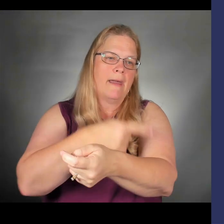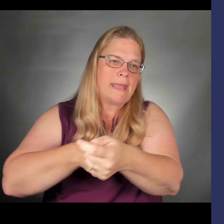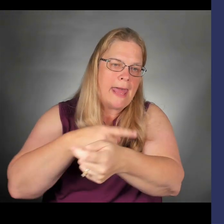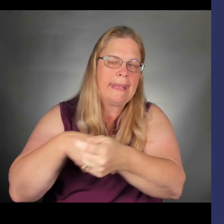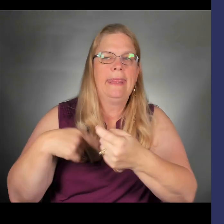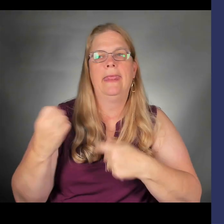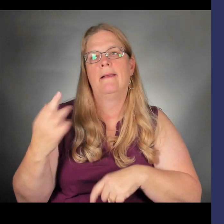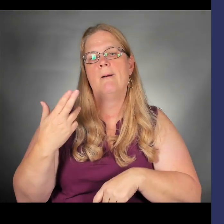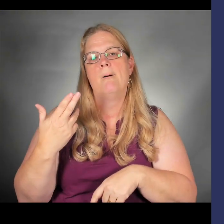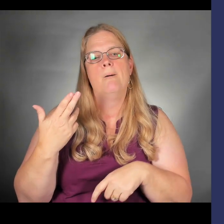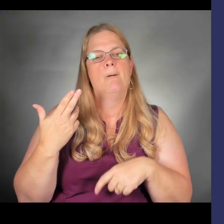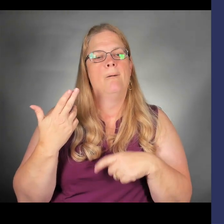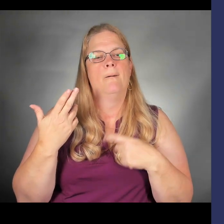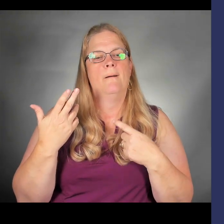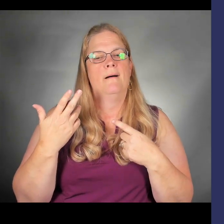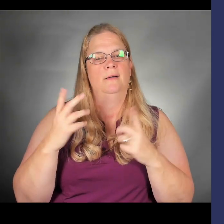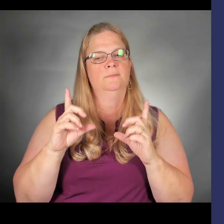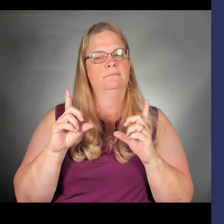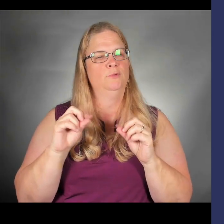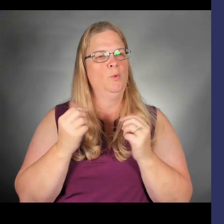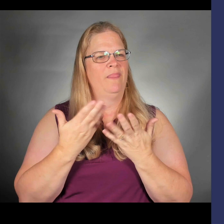or engage in any type of self-injury.